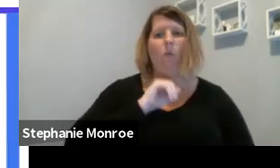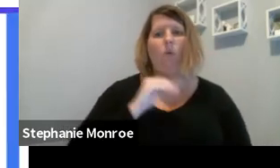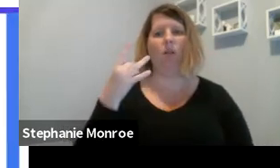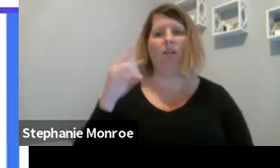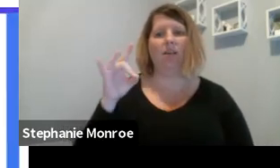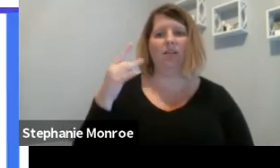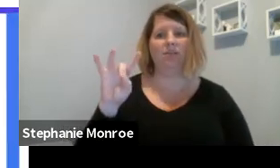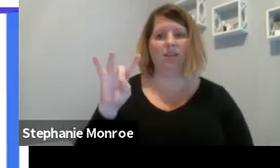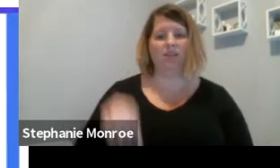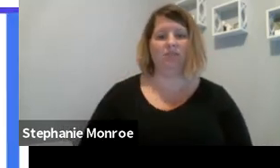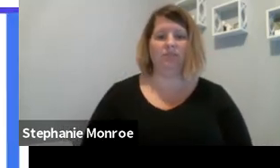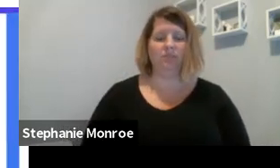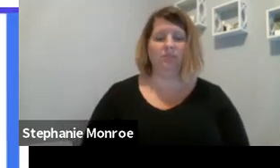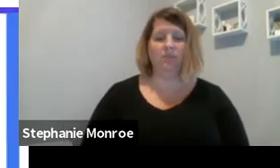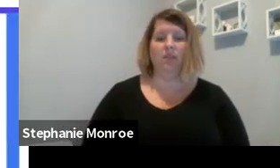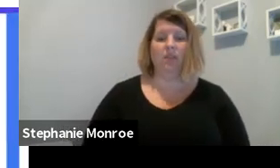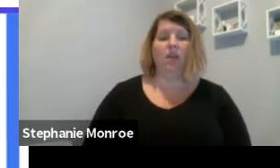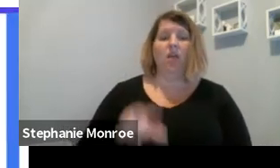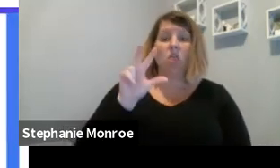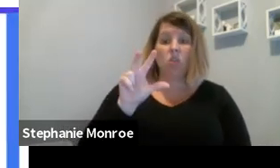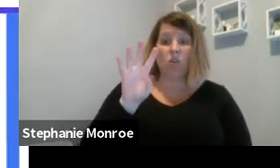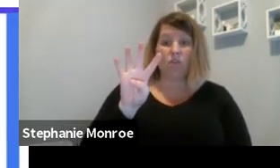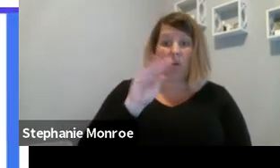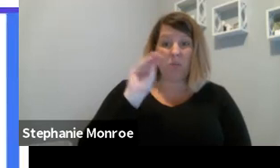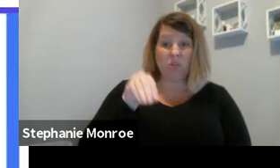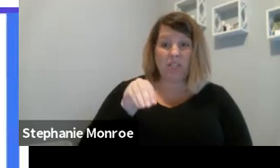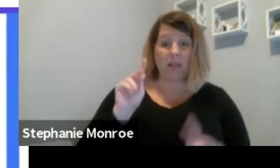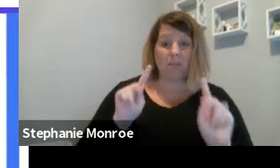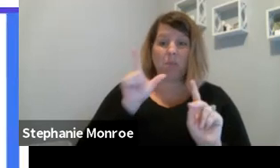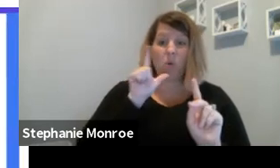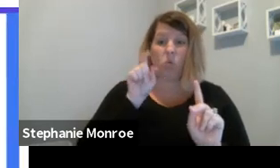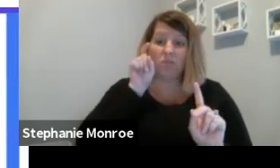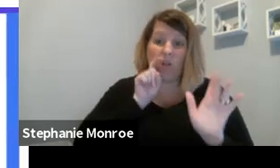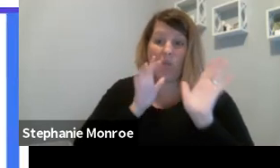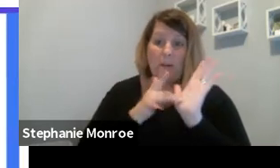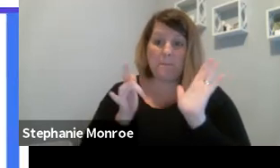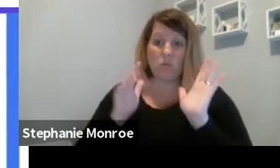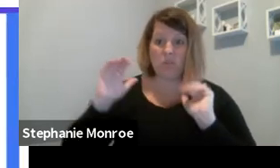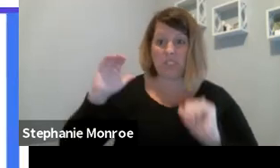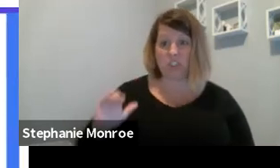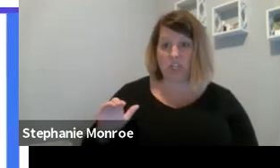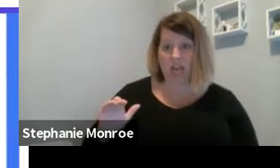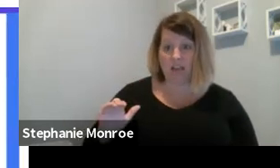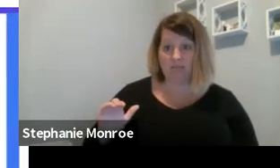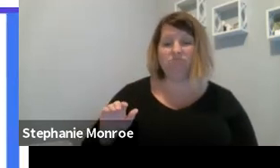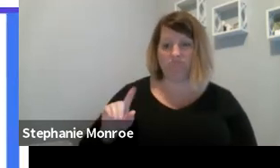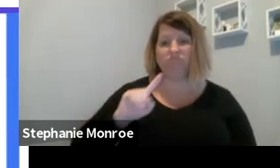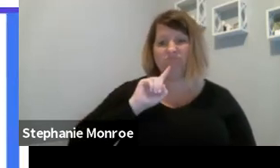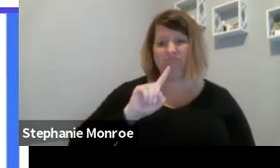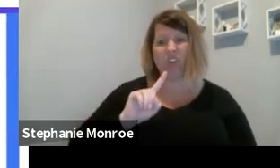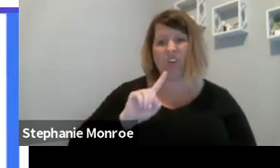34% of people who sexually abuse a child are family members.